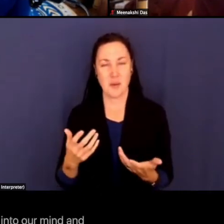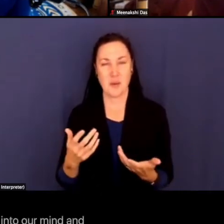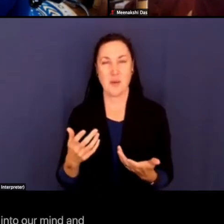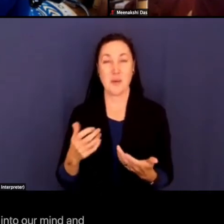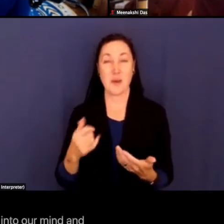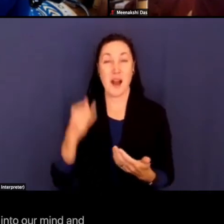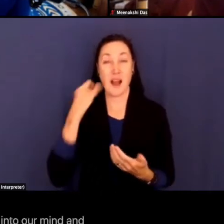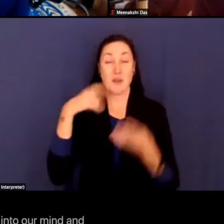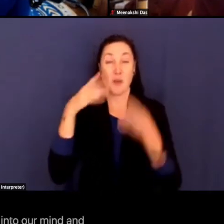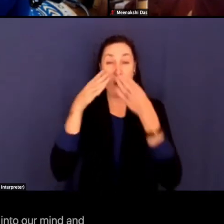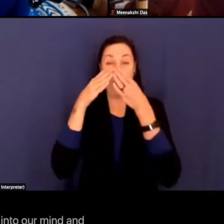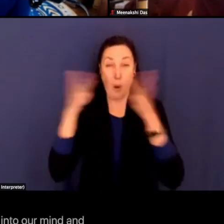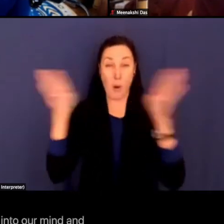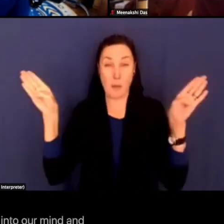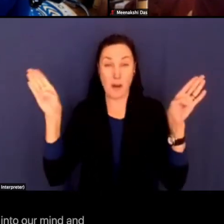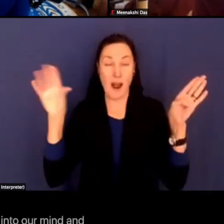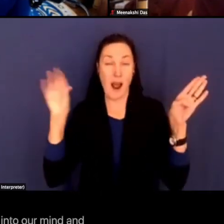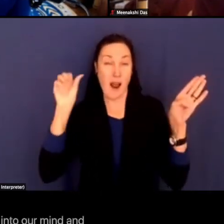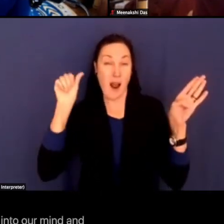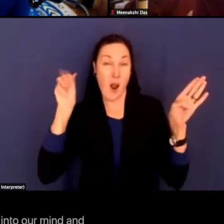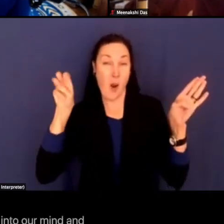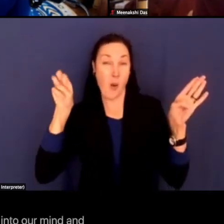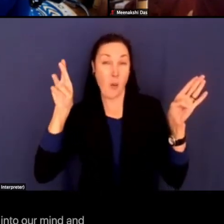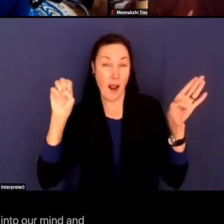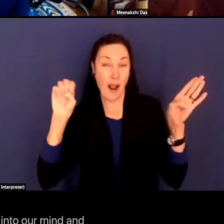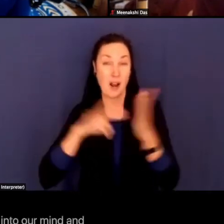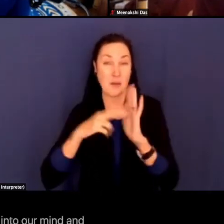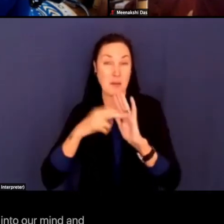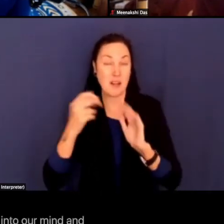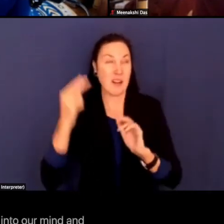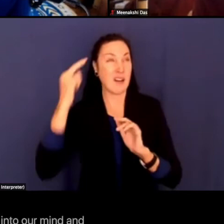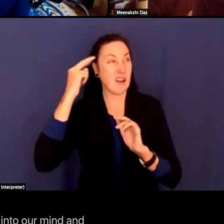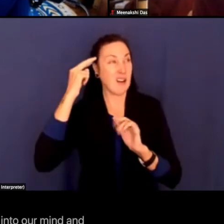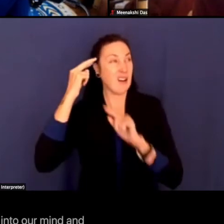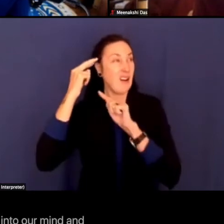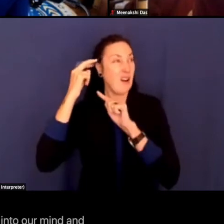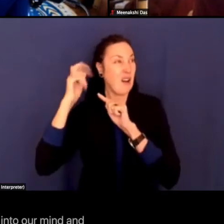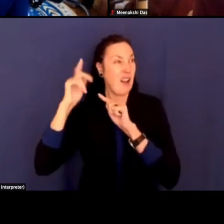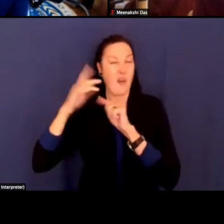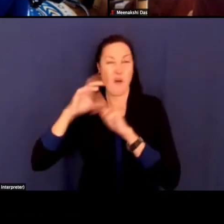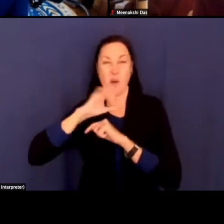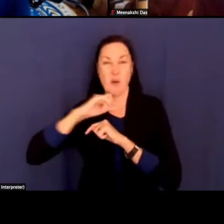So I think just being as aware as possible of what someone can do is really important.